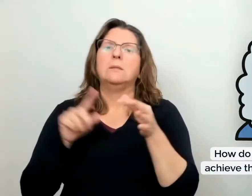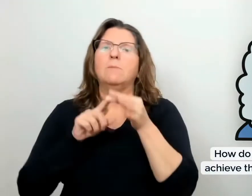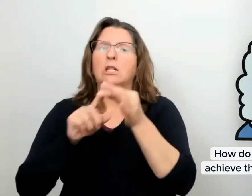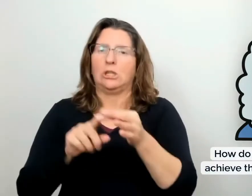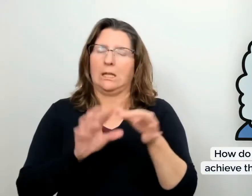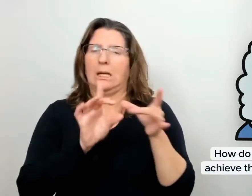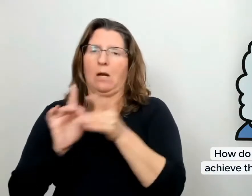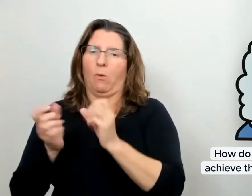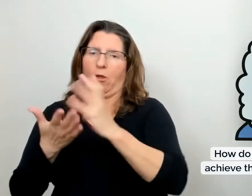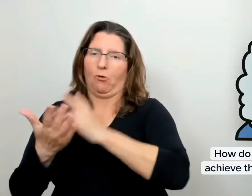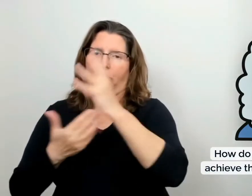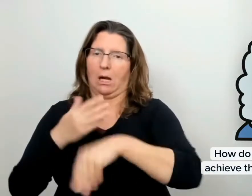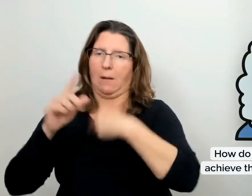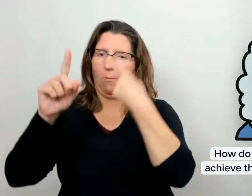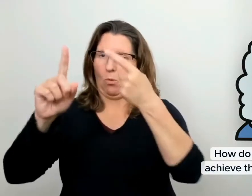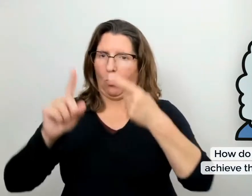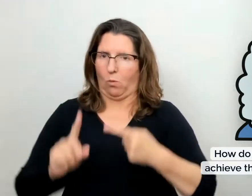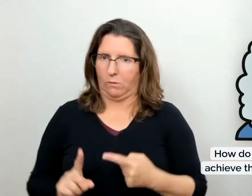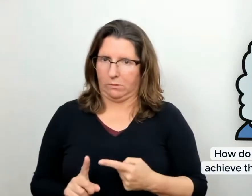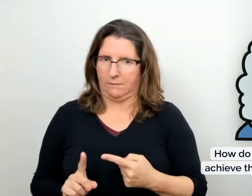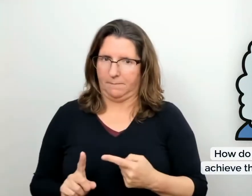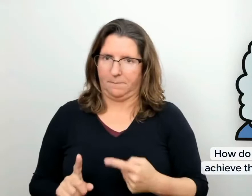Especially as it applies to curriculum goals.